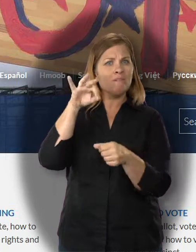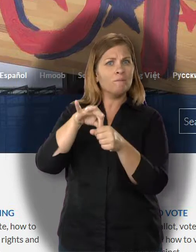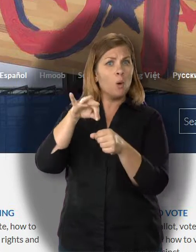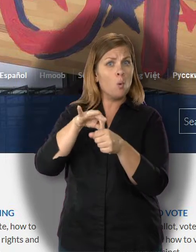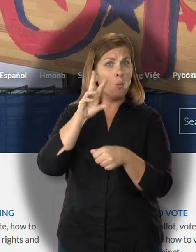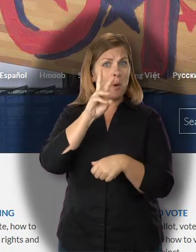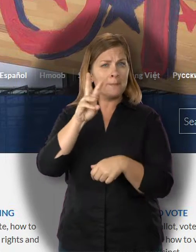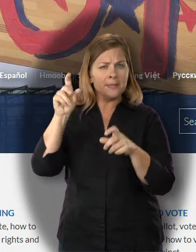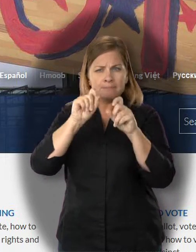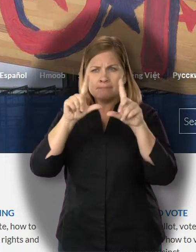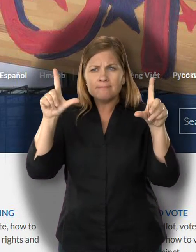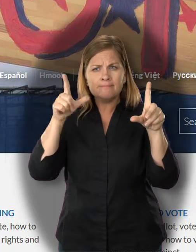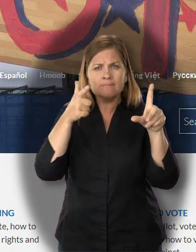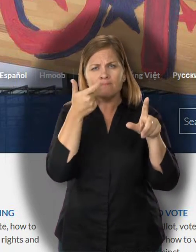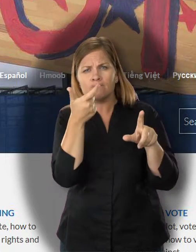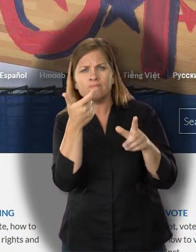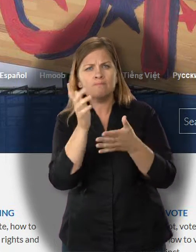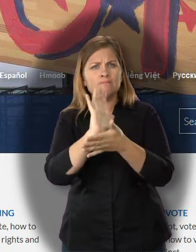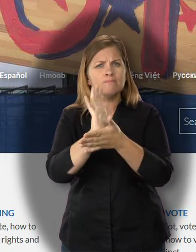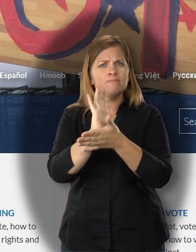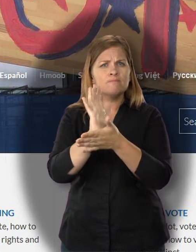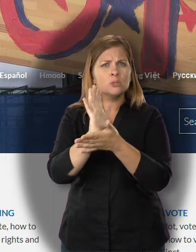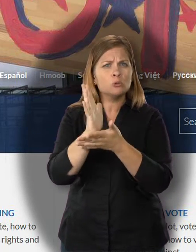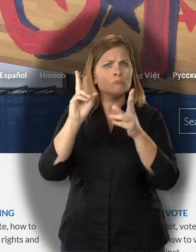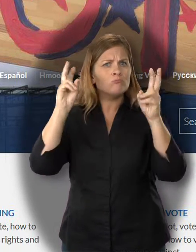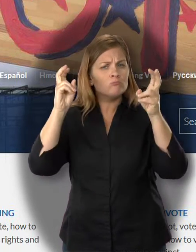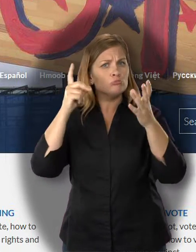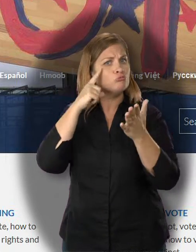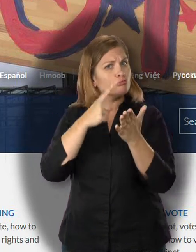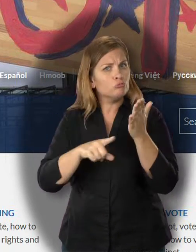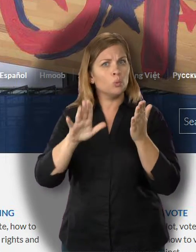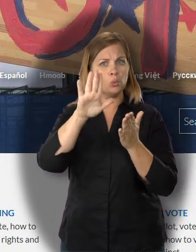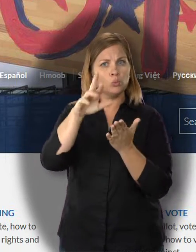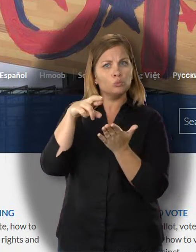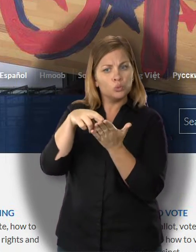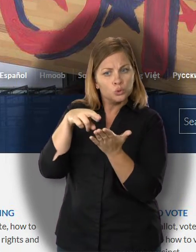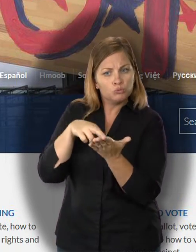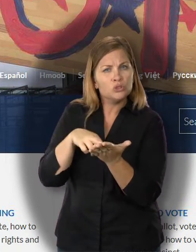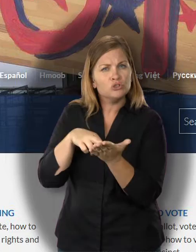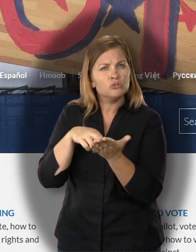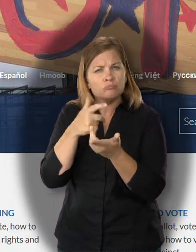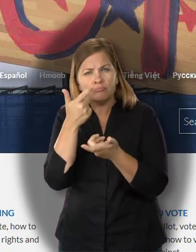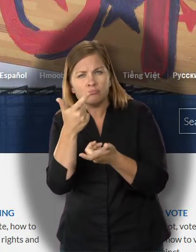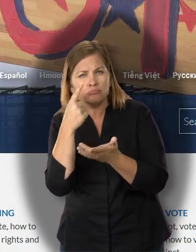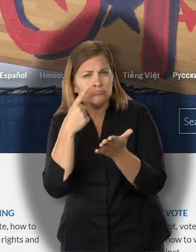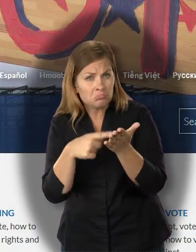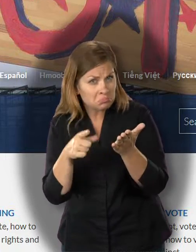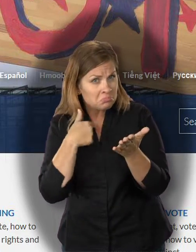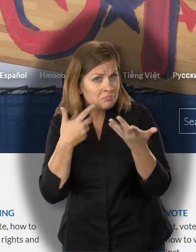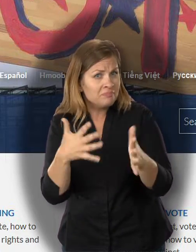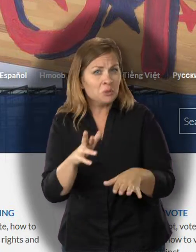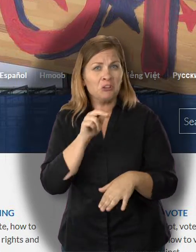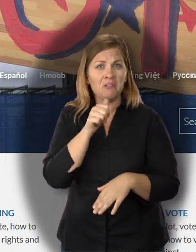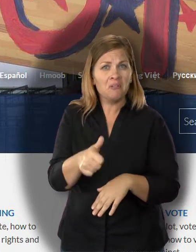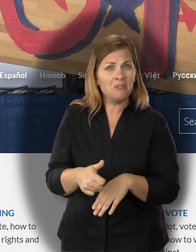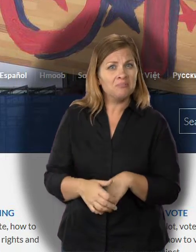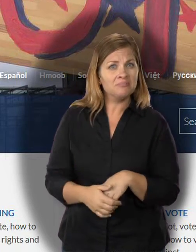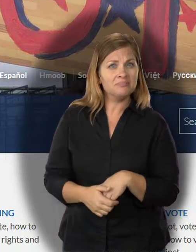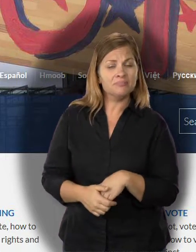There's also a video you can watch about how to use this tool called "Check Your Registration."